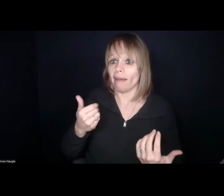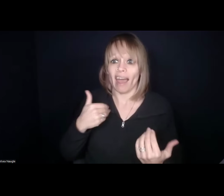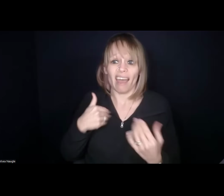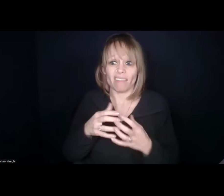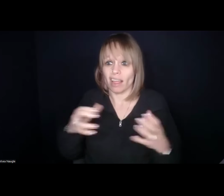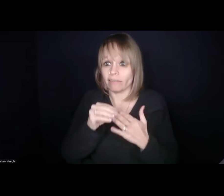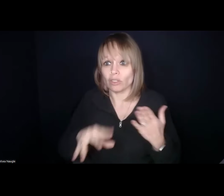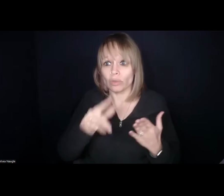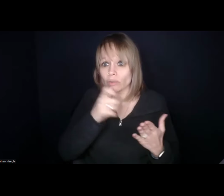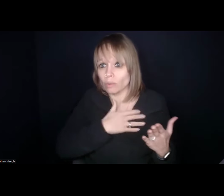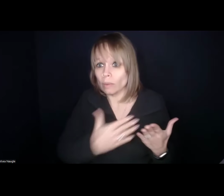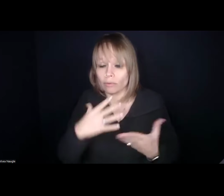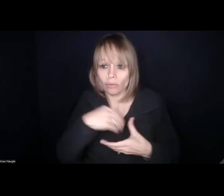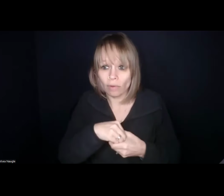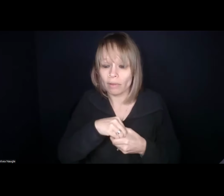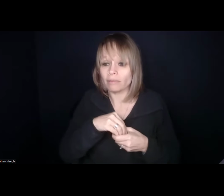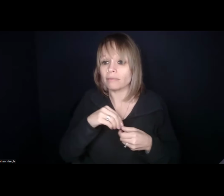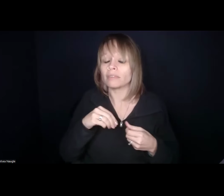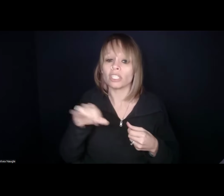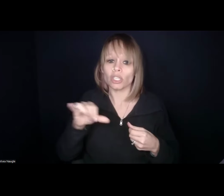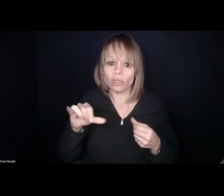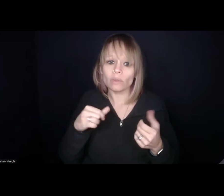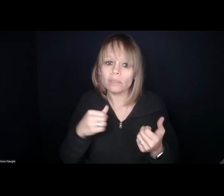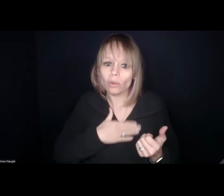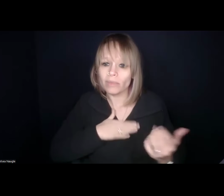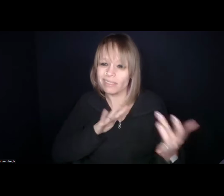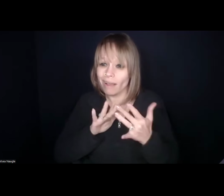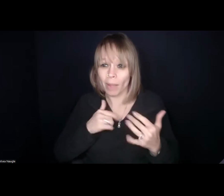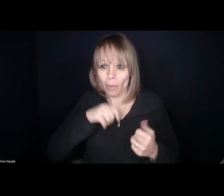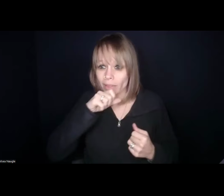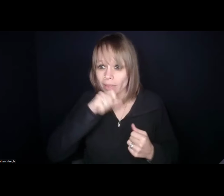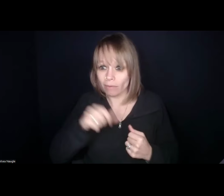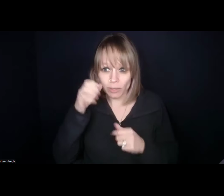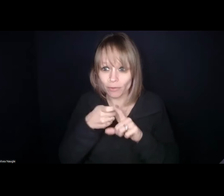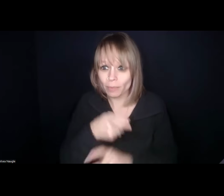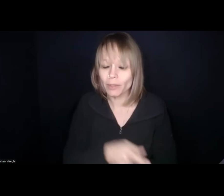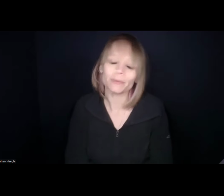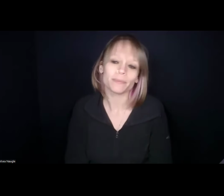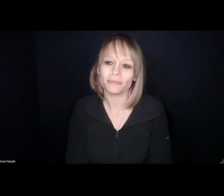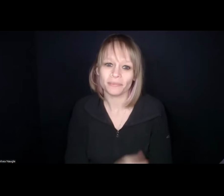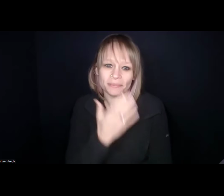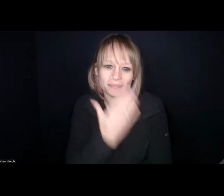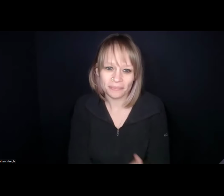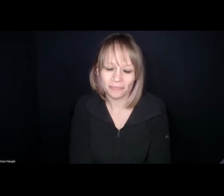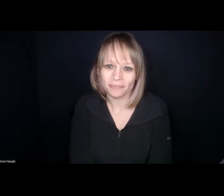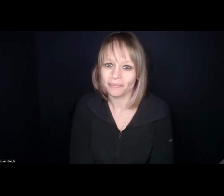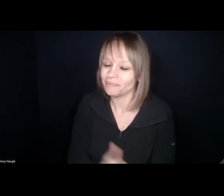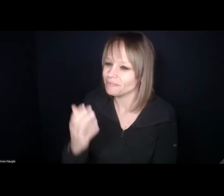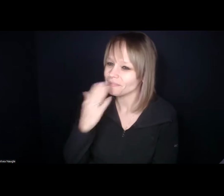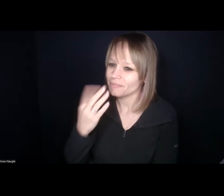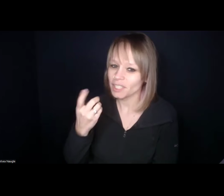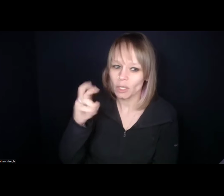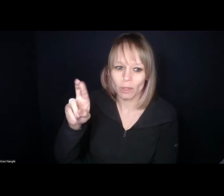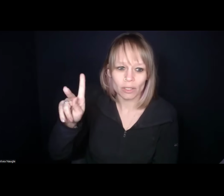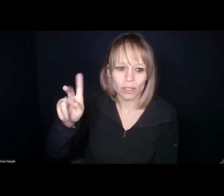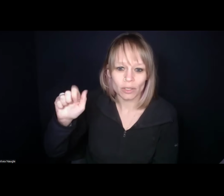please reach out. I'd love to hear from you. Thank you. Thank you, Dr. Karns.